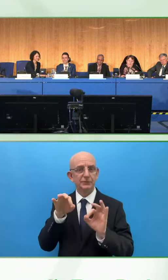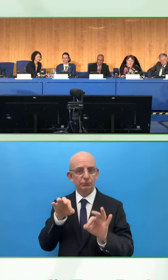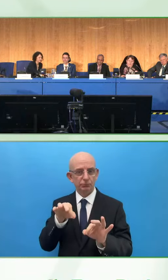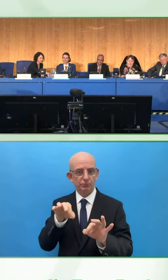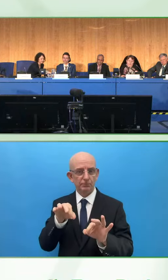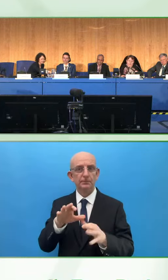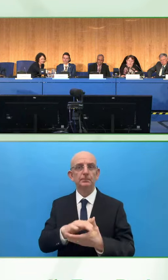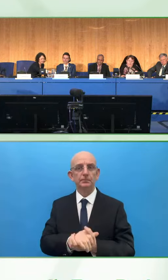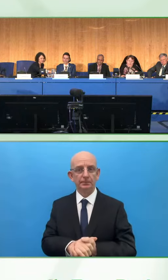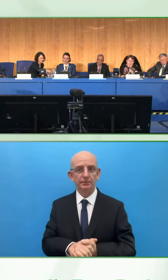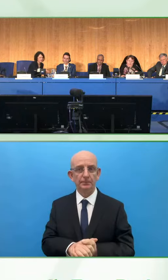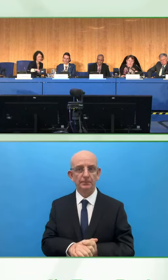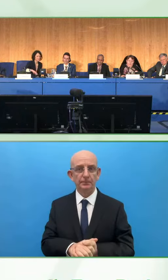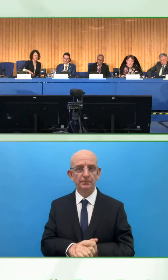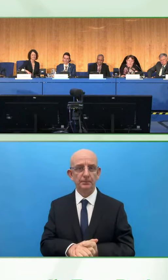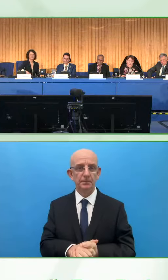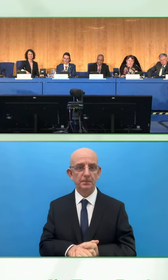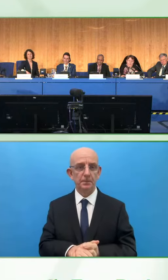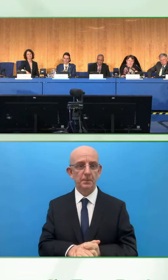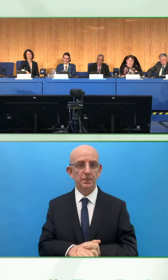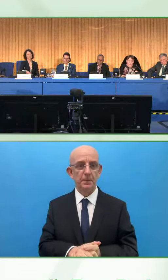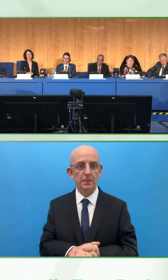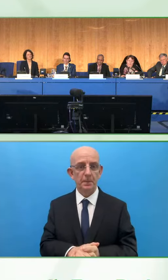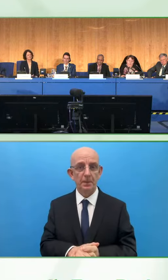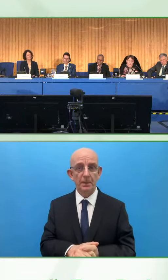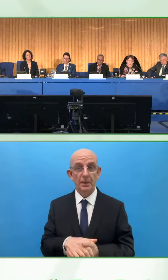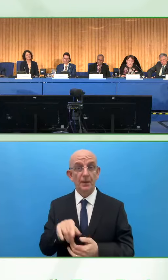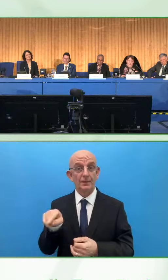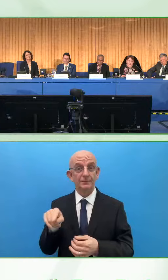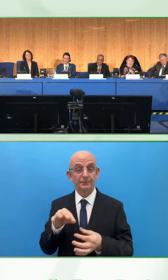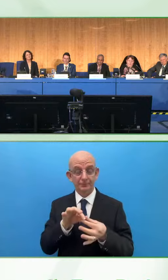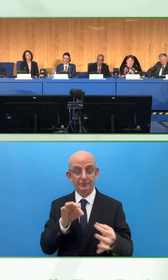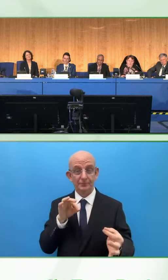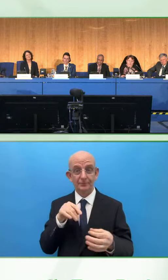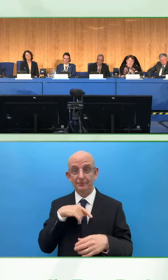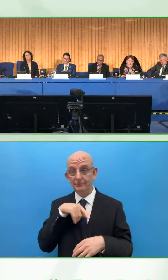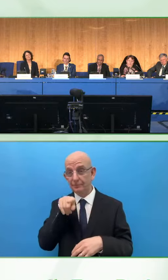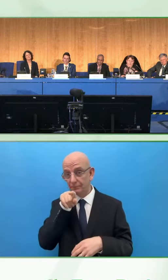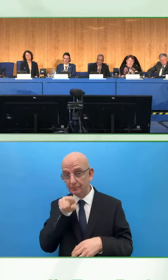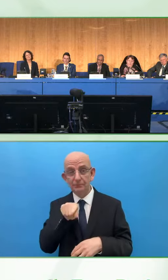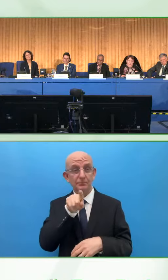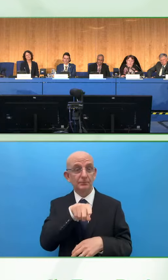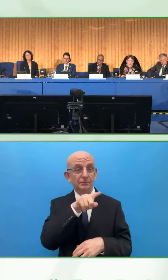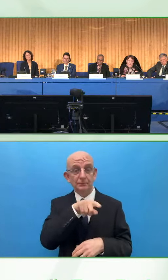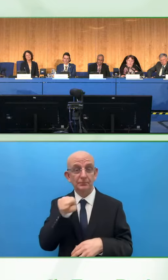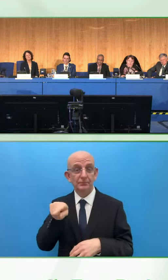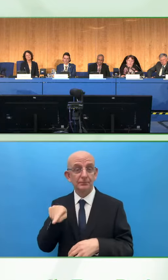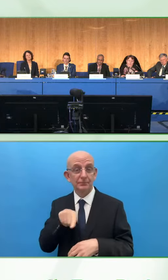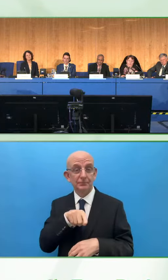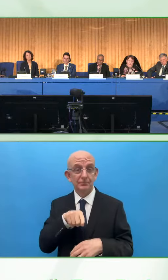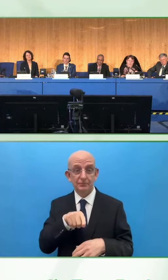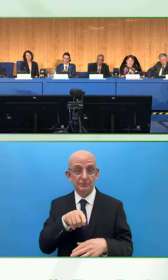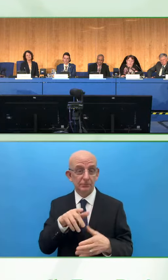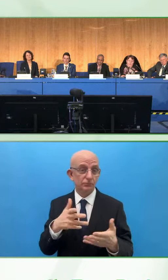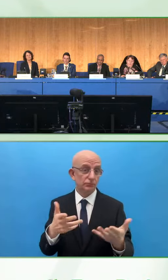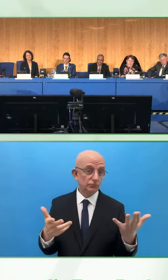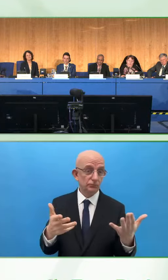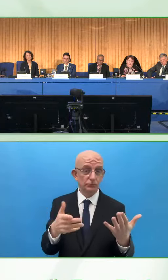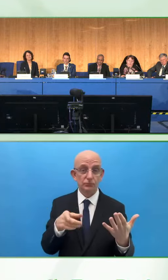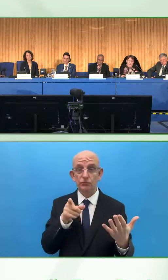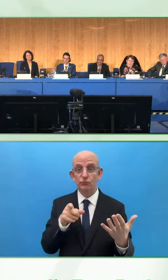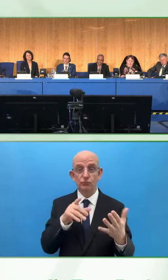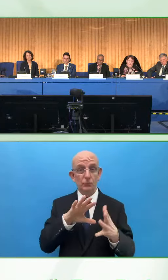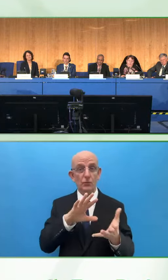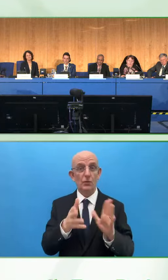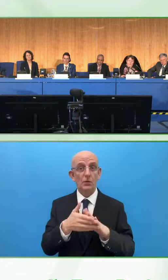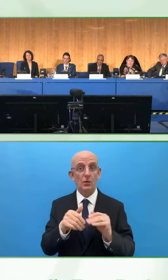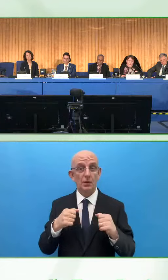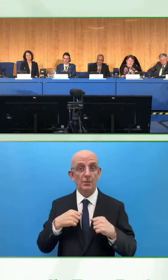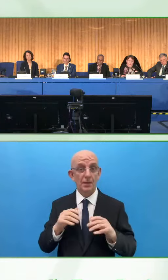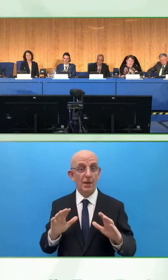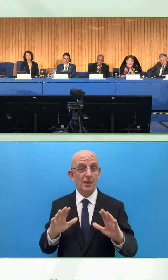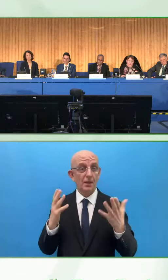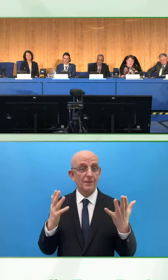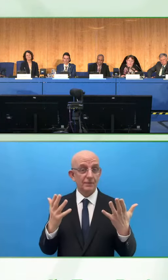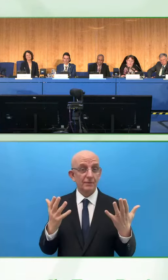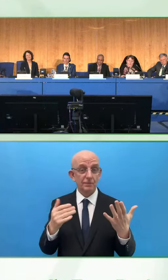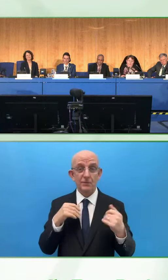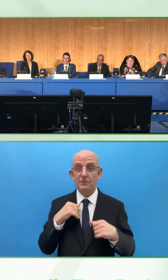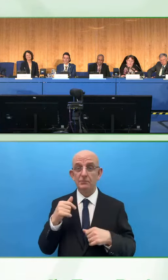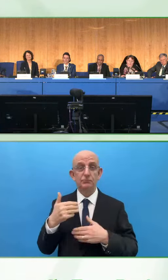Turn the litter sideways.